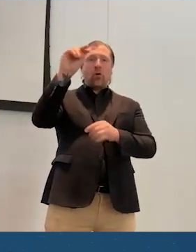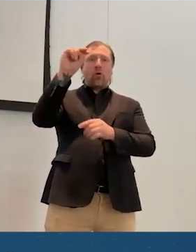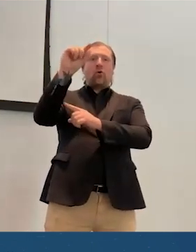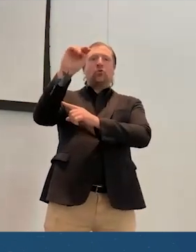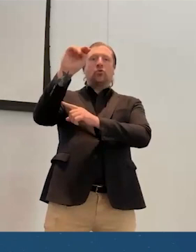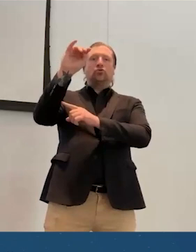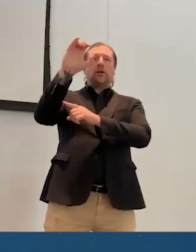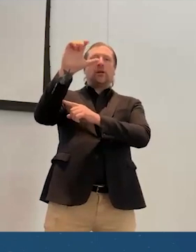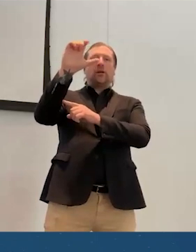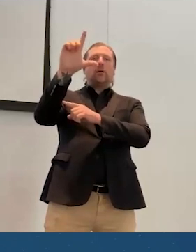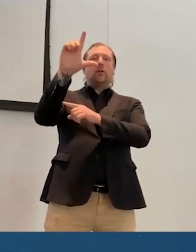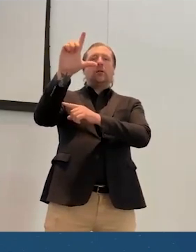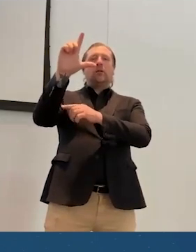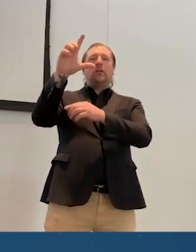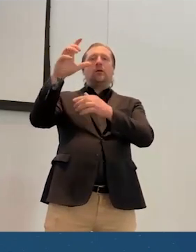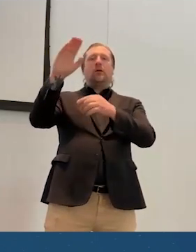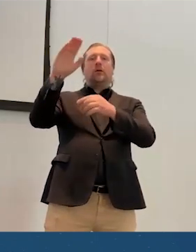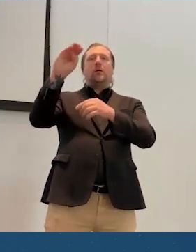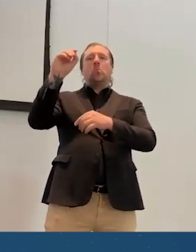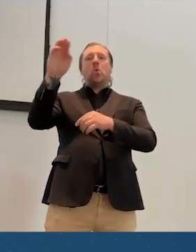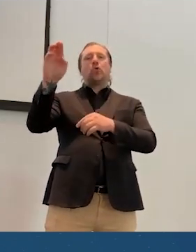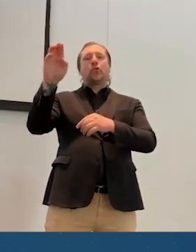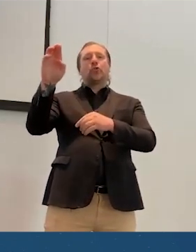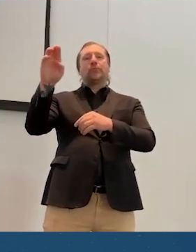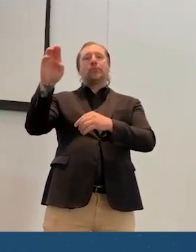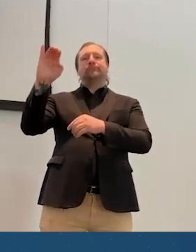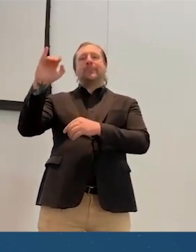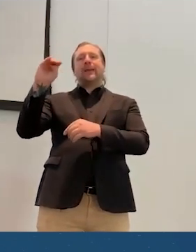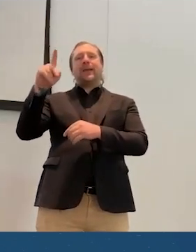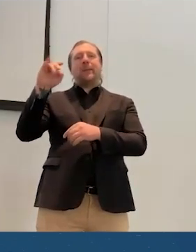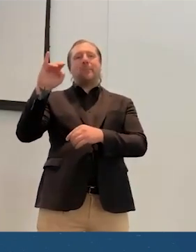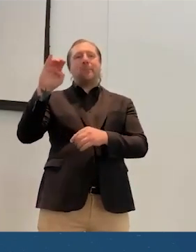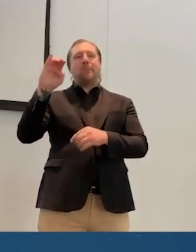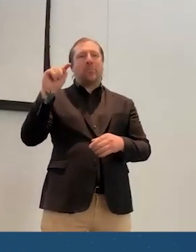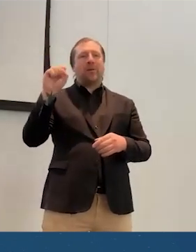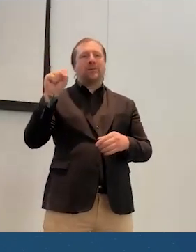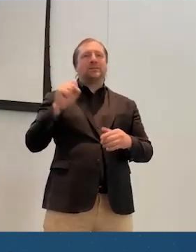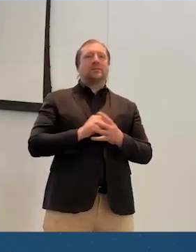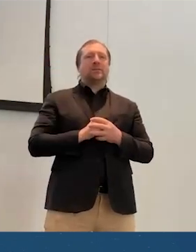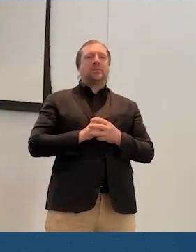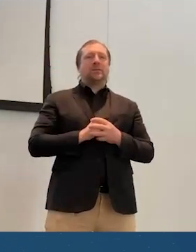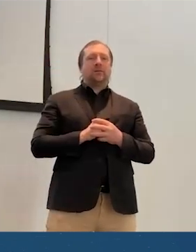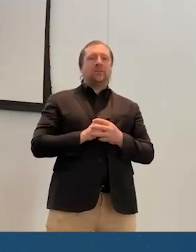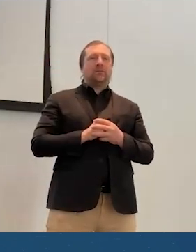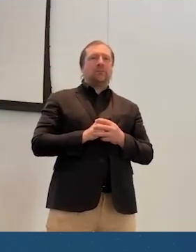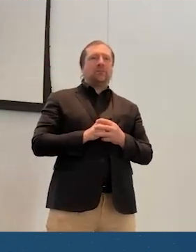especially for individuals with congenital motor impairments.